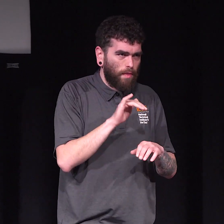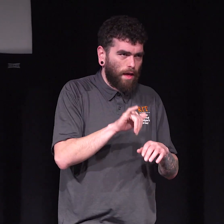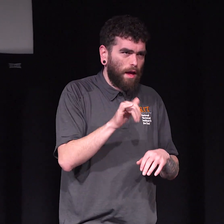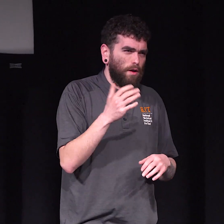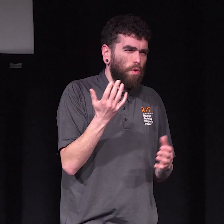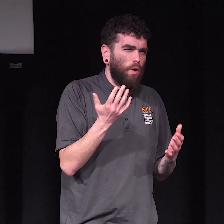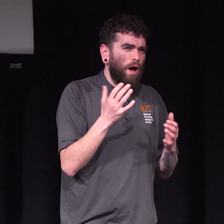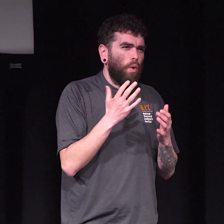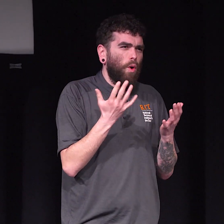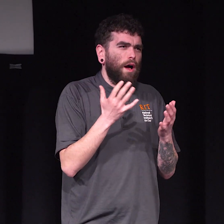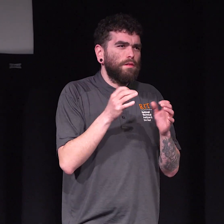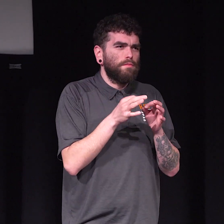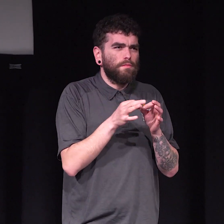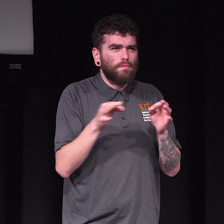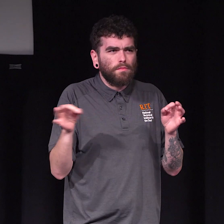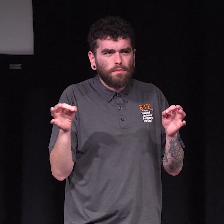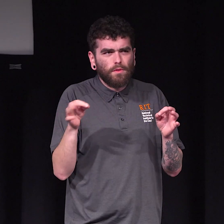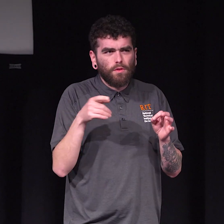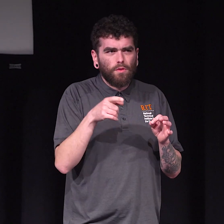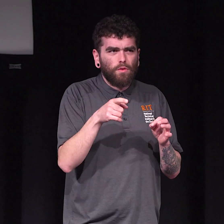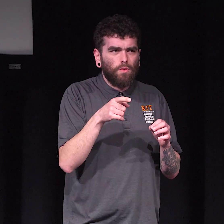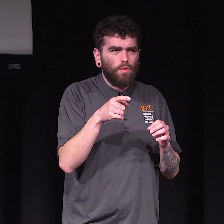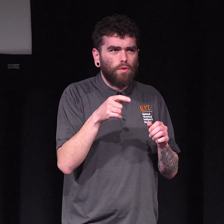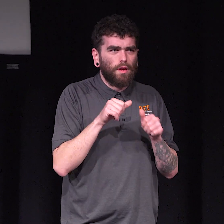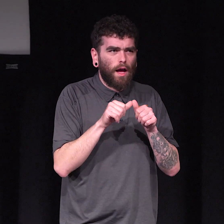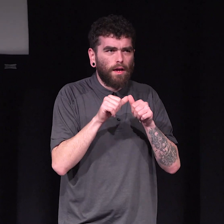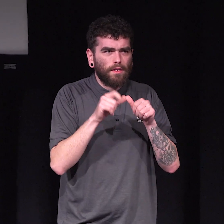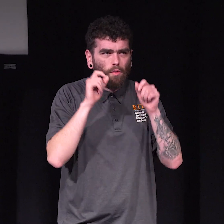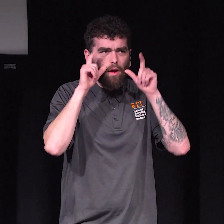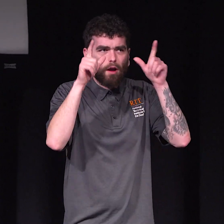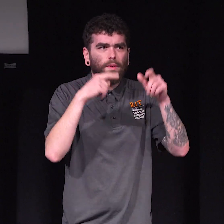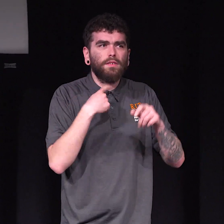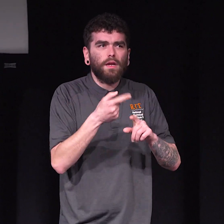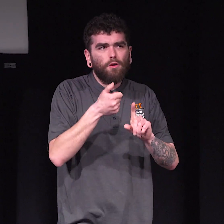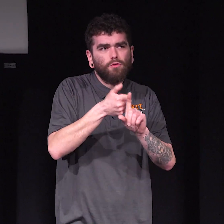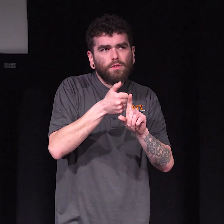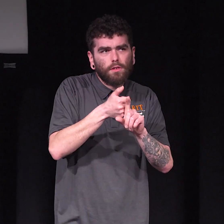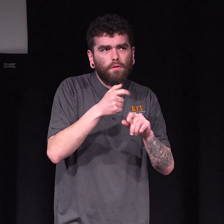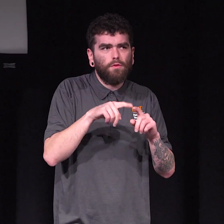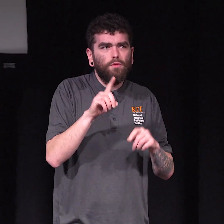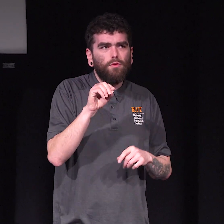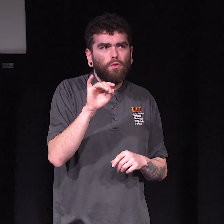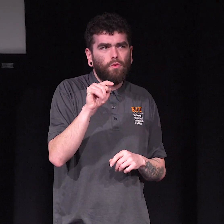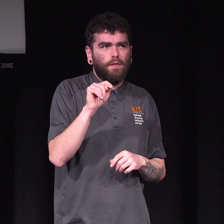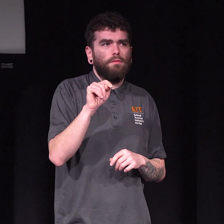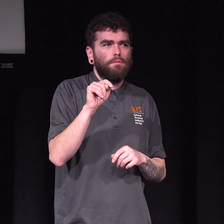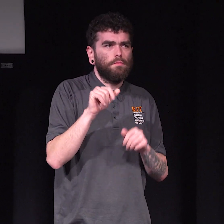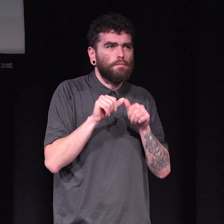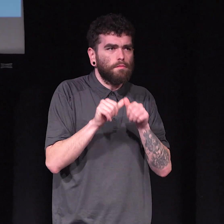recognizing what you need to work on. And then also, you know, making sure that you're